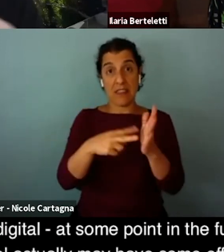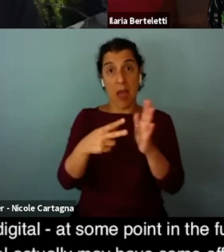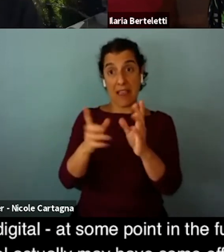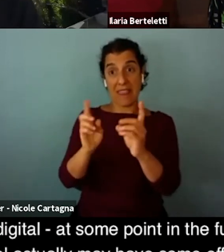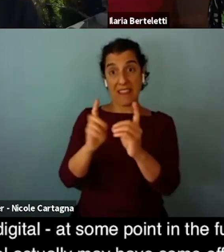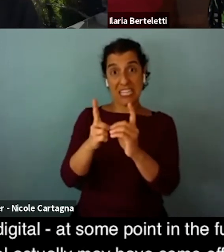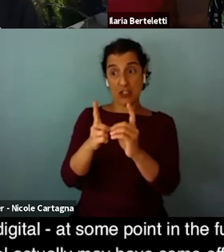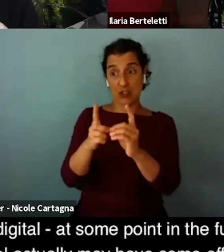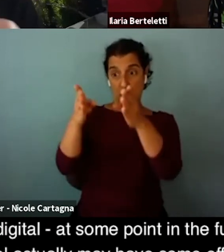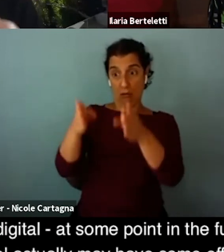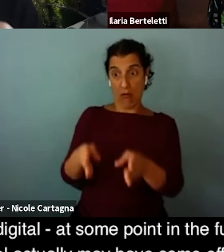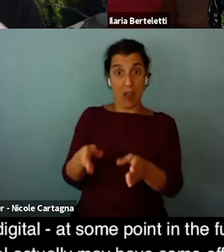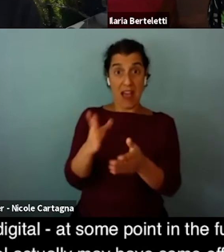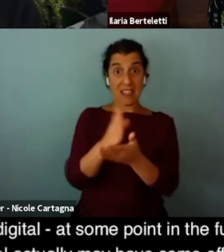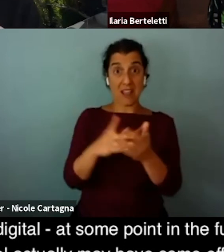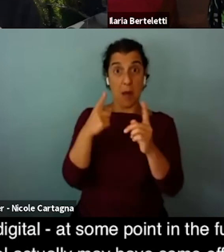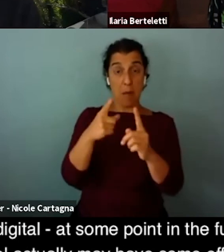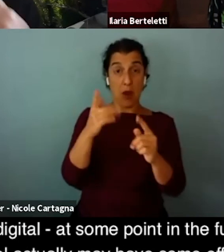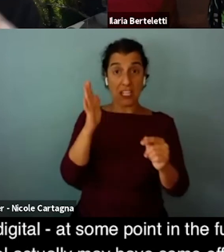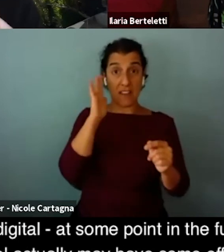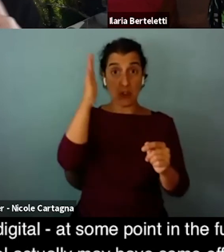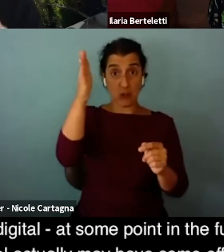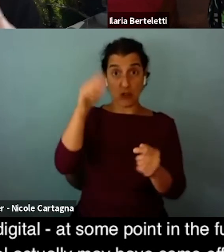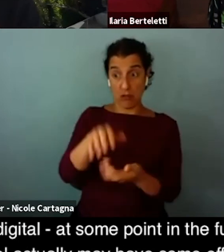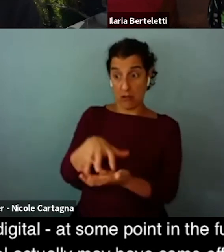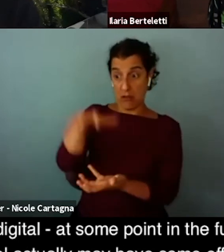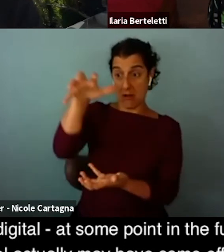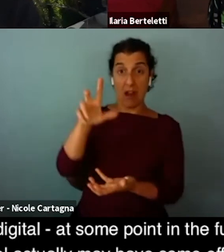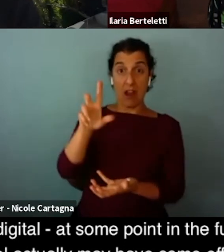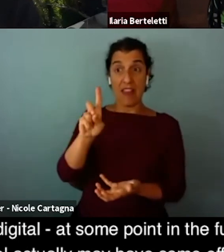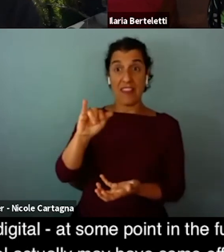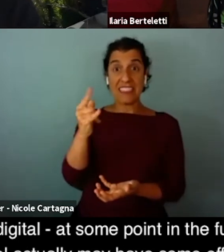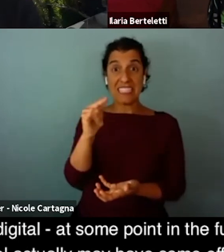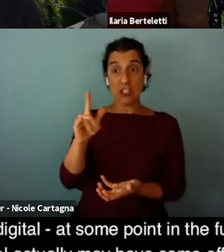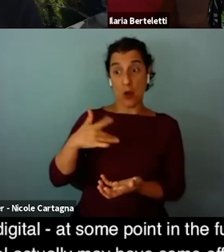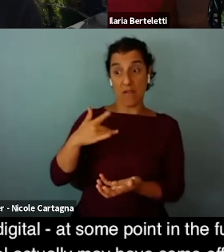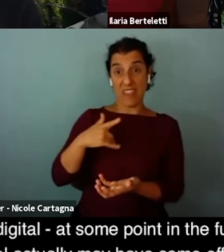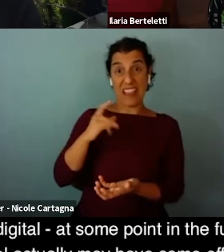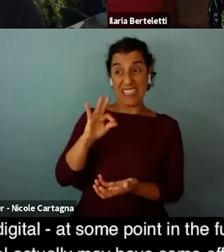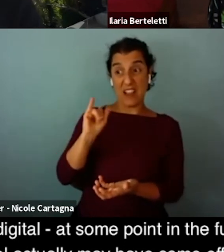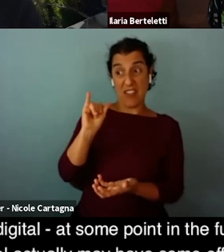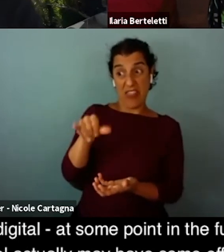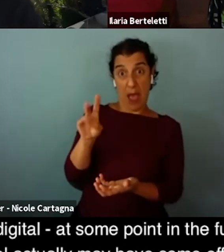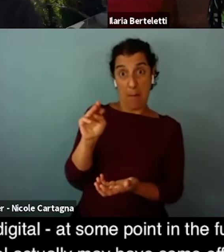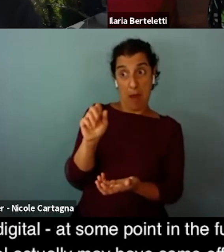in the future you know the digital feelings of that model actually may have some effect now